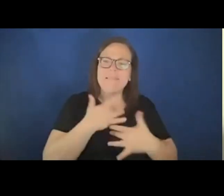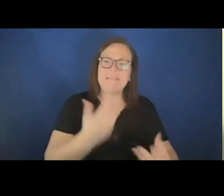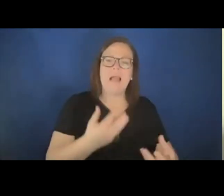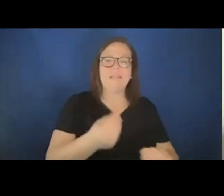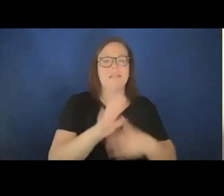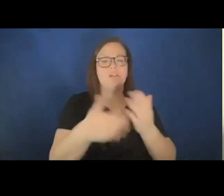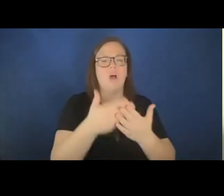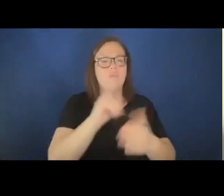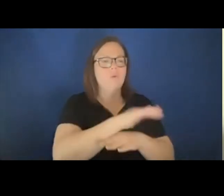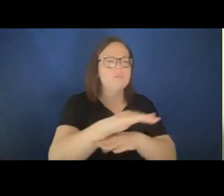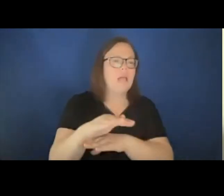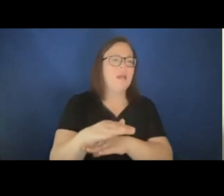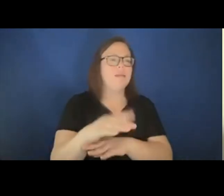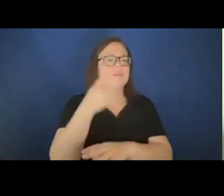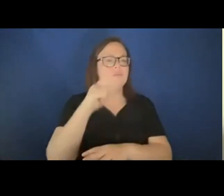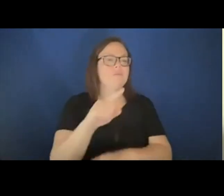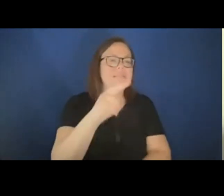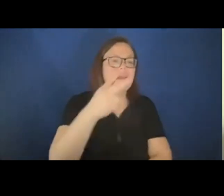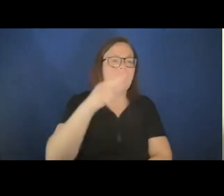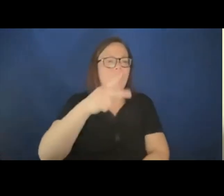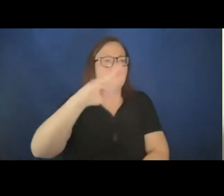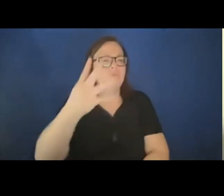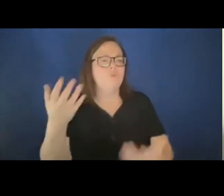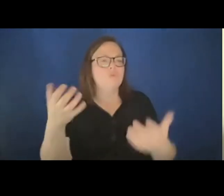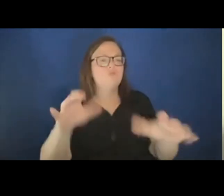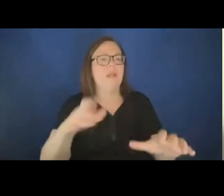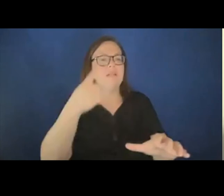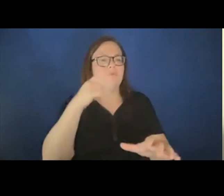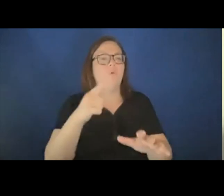close shaves, second, third, and fourth chances, in addition to the way souls peer through